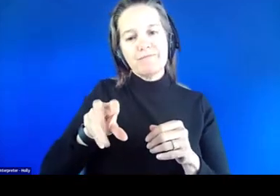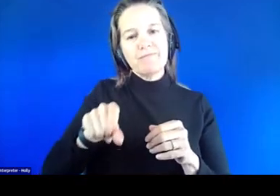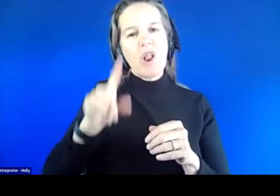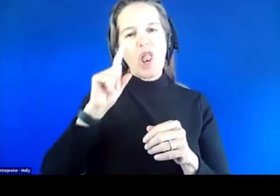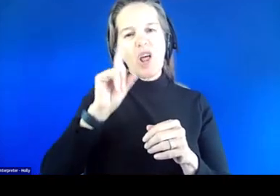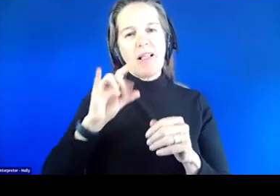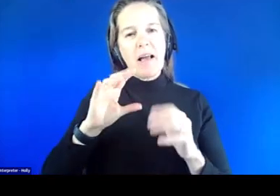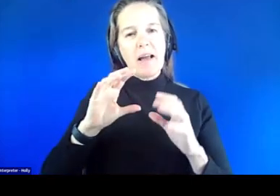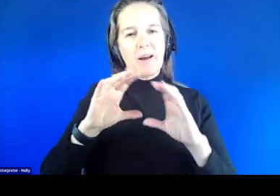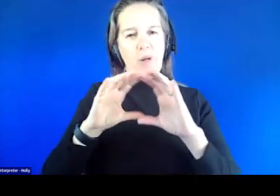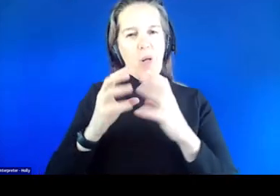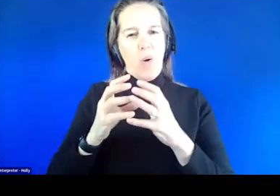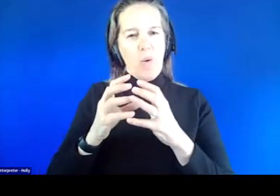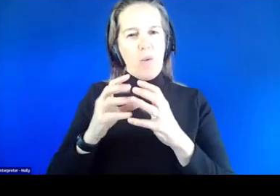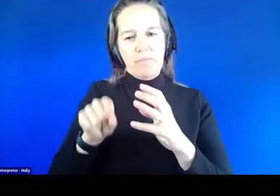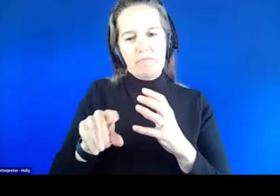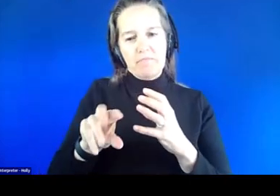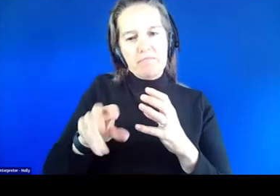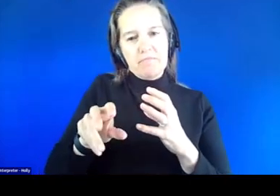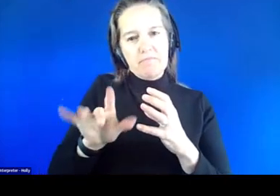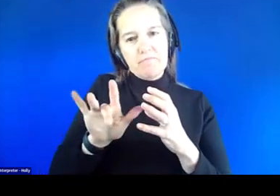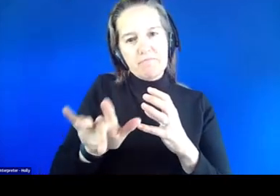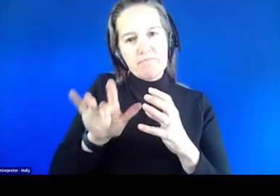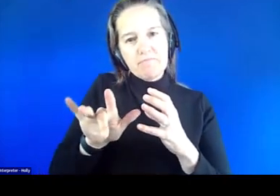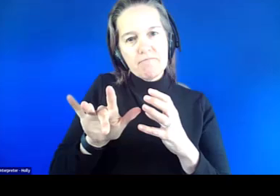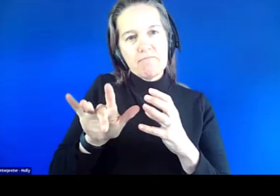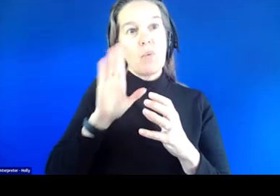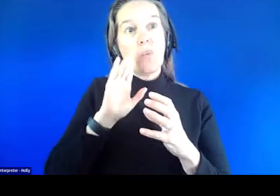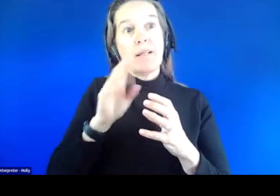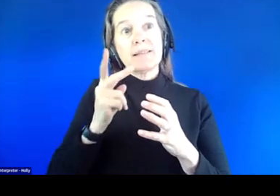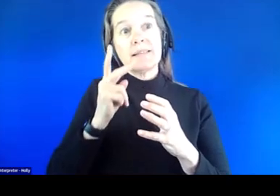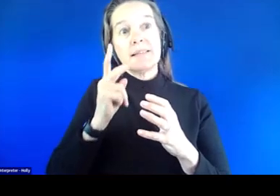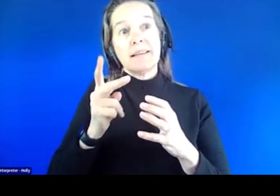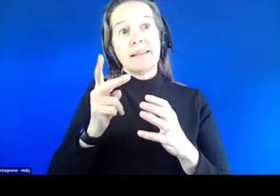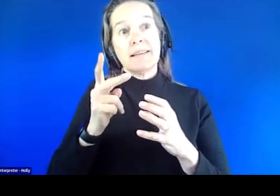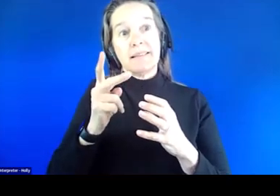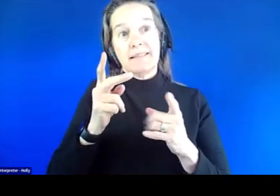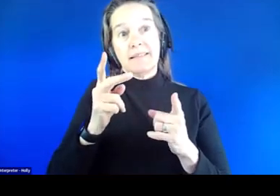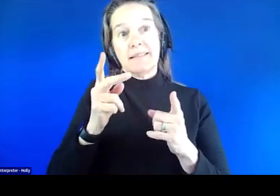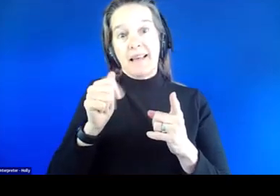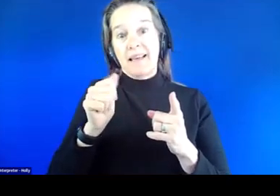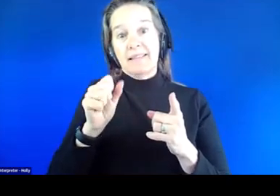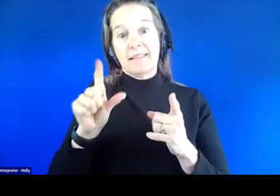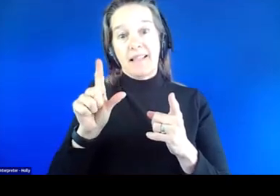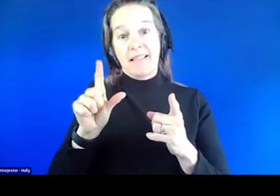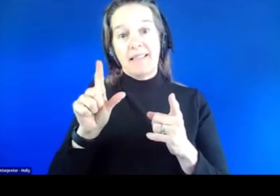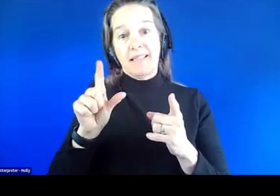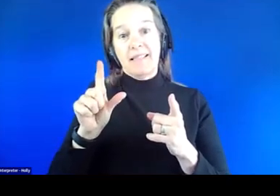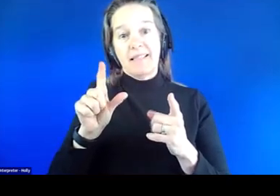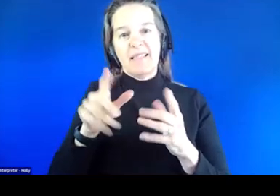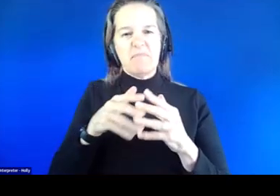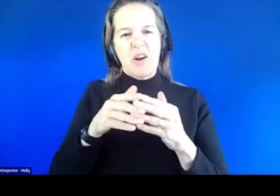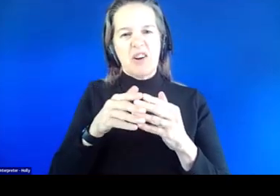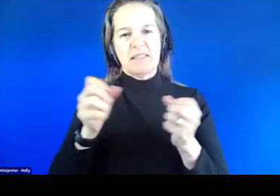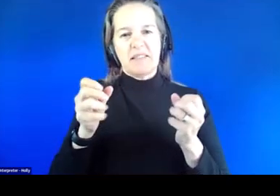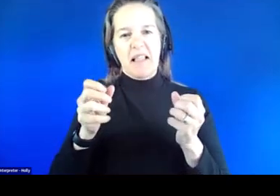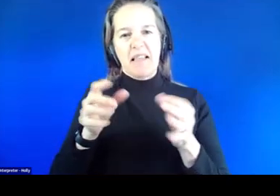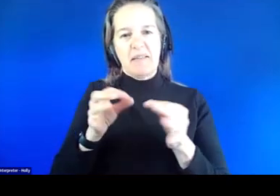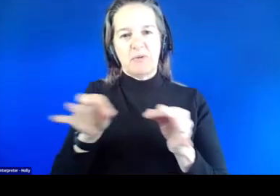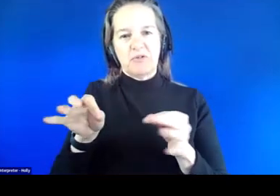at the bottom of your screen and a small menu will appear. Click American Sign Language in that menu.